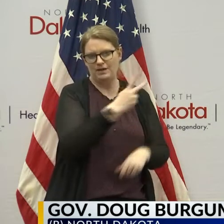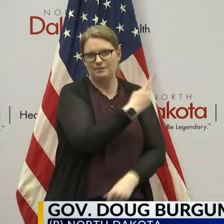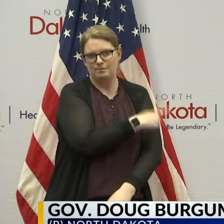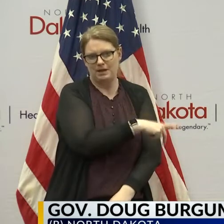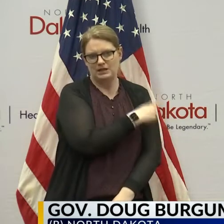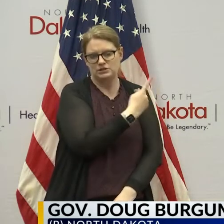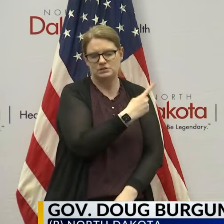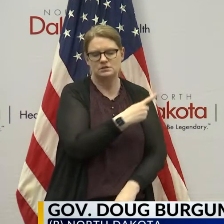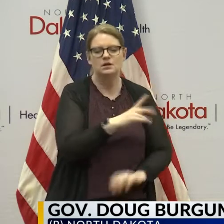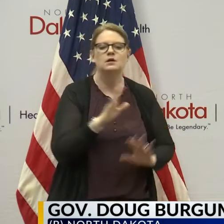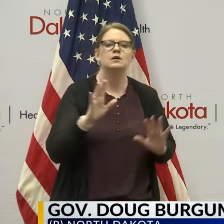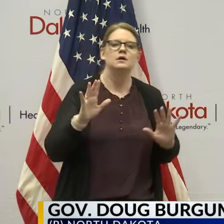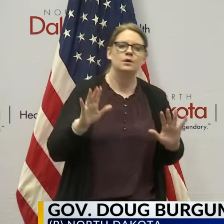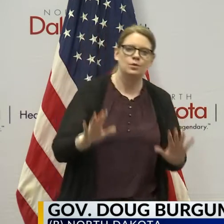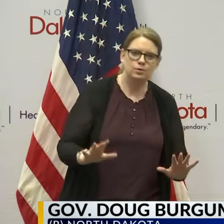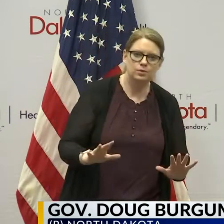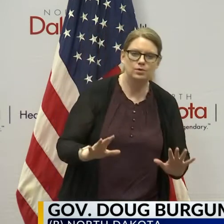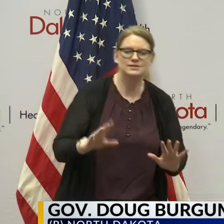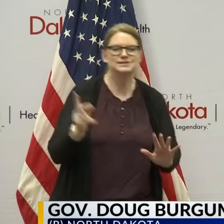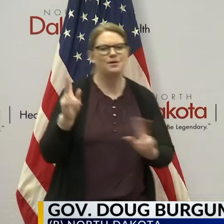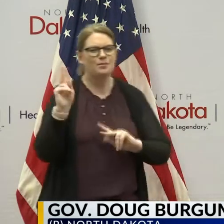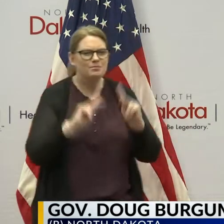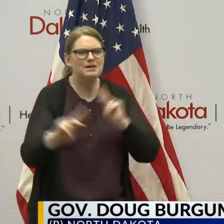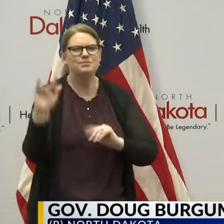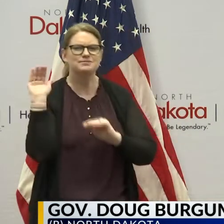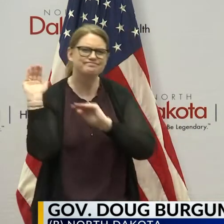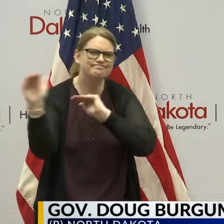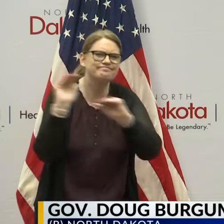PERCENT OF THE HOSPITAL BEDS TODAY IN NORTH DAKOTA ARE BEING